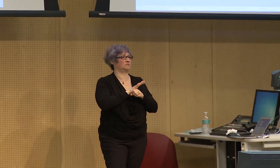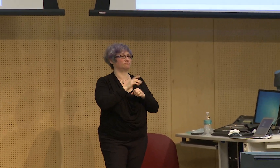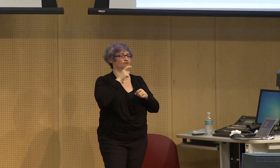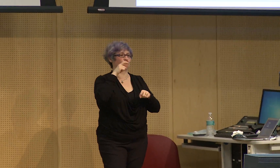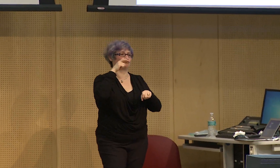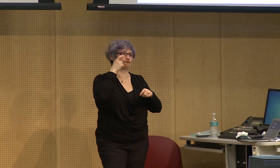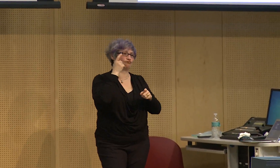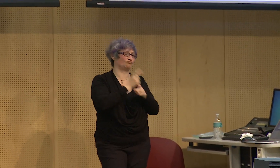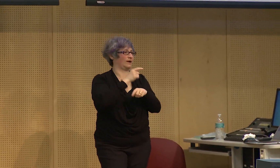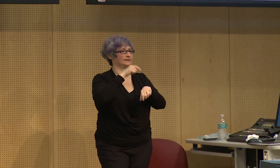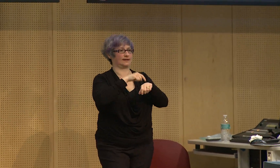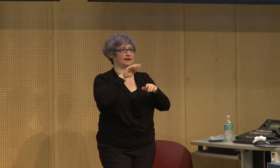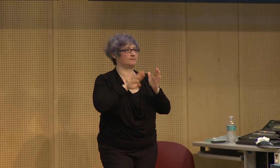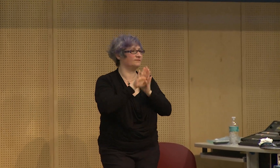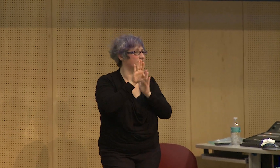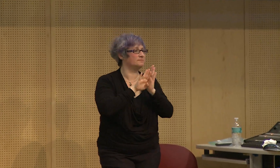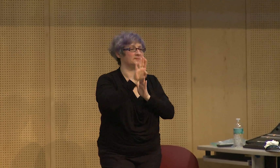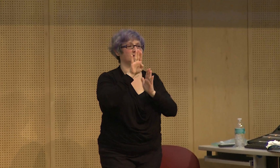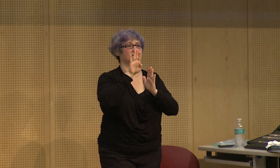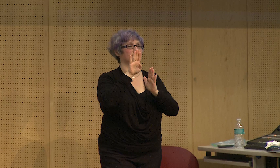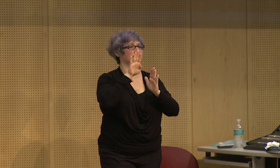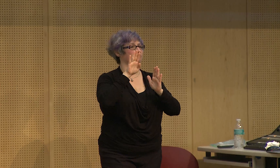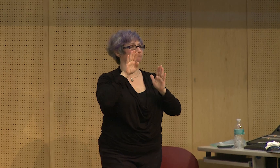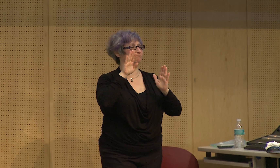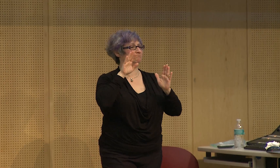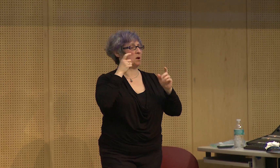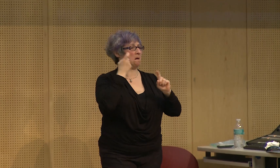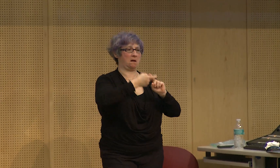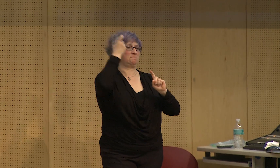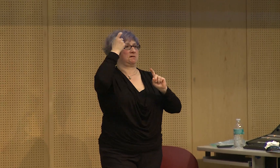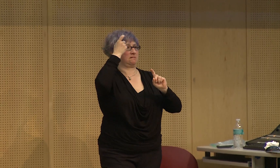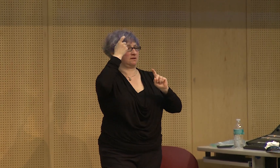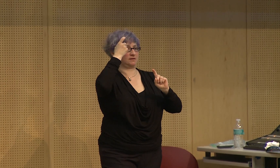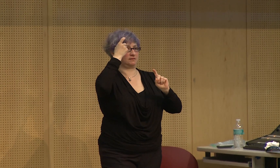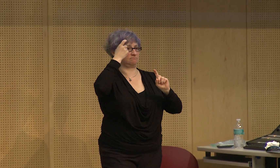they fully can develop and automatically answer